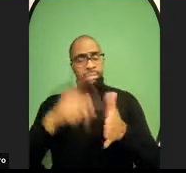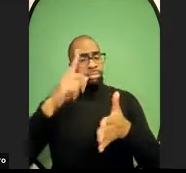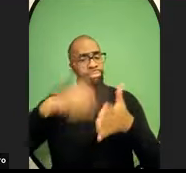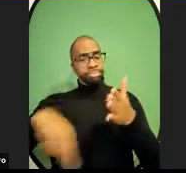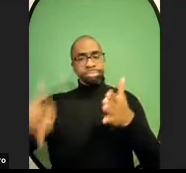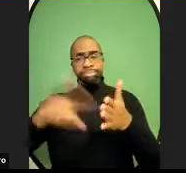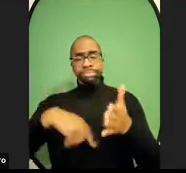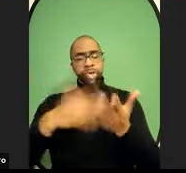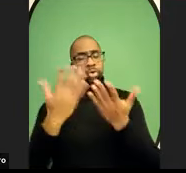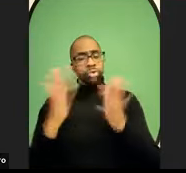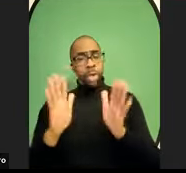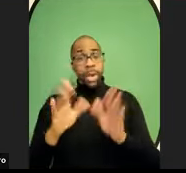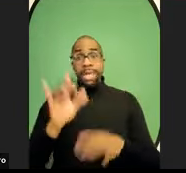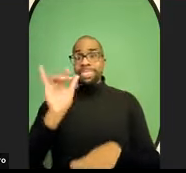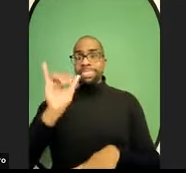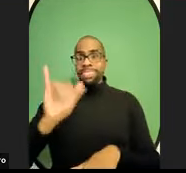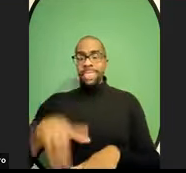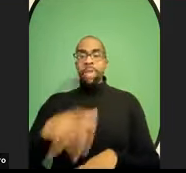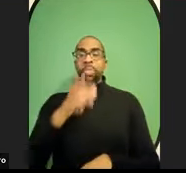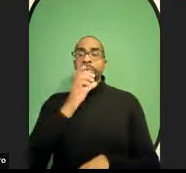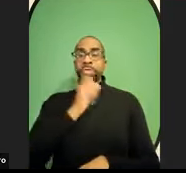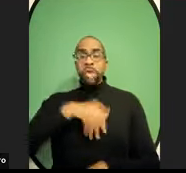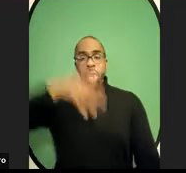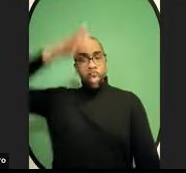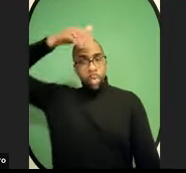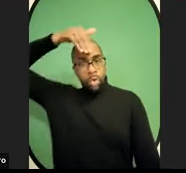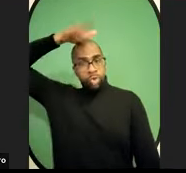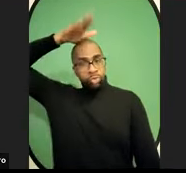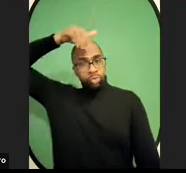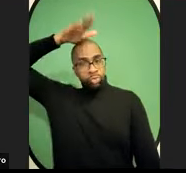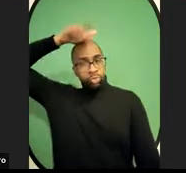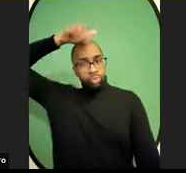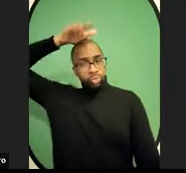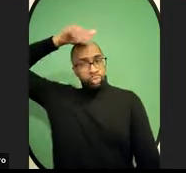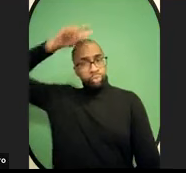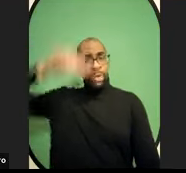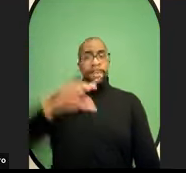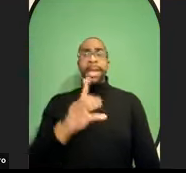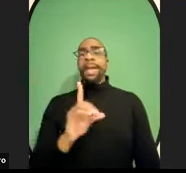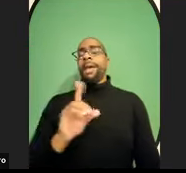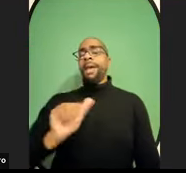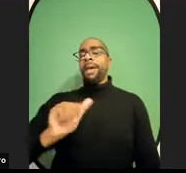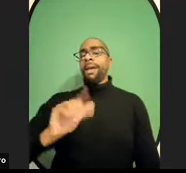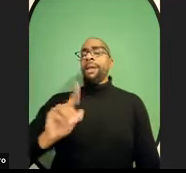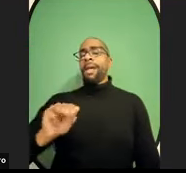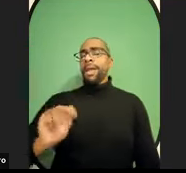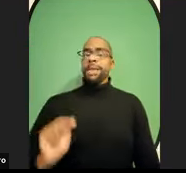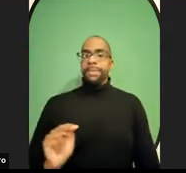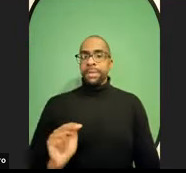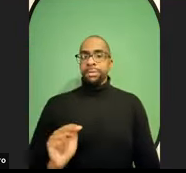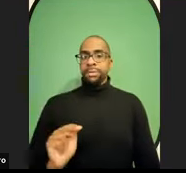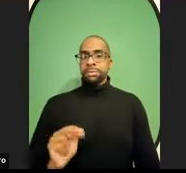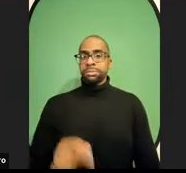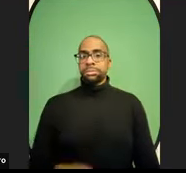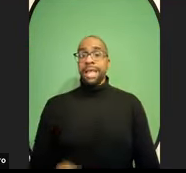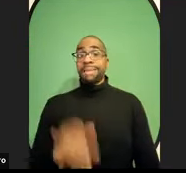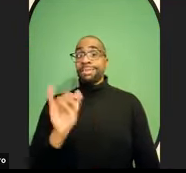those Policies no longer exist. That was something in the Trump administration, and they've been sense.